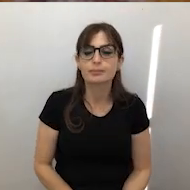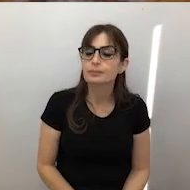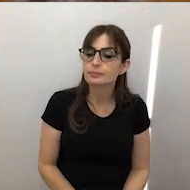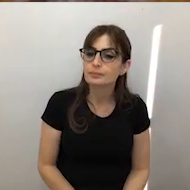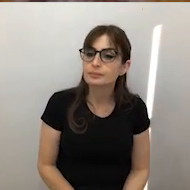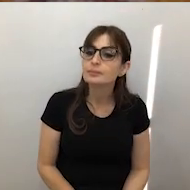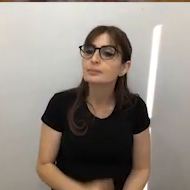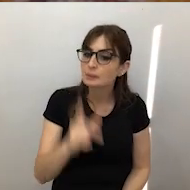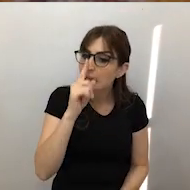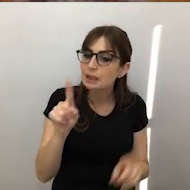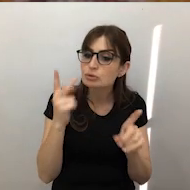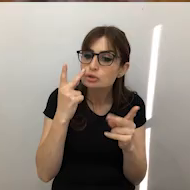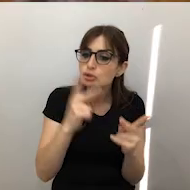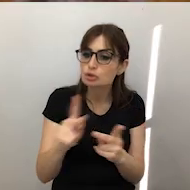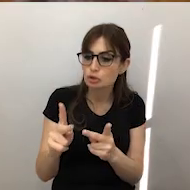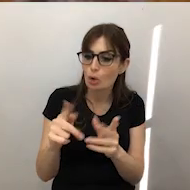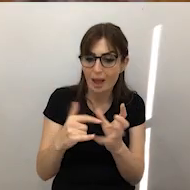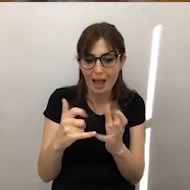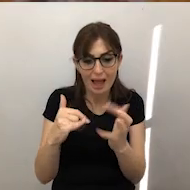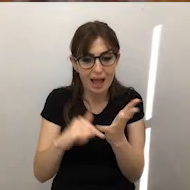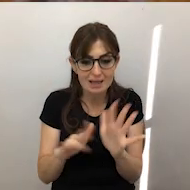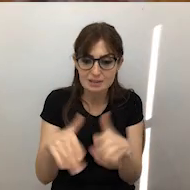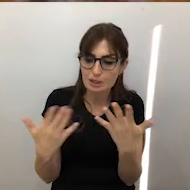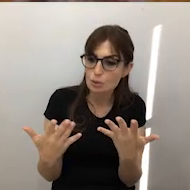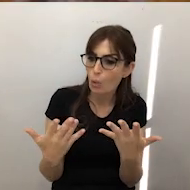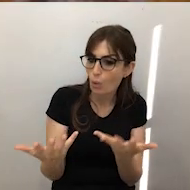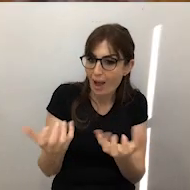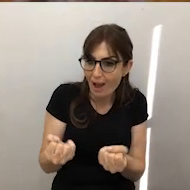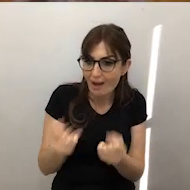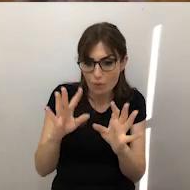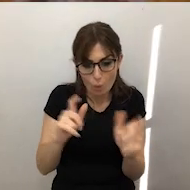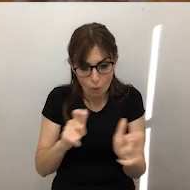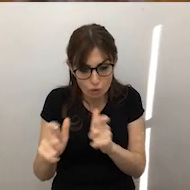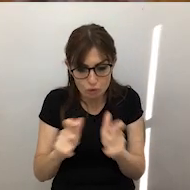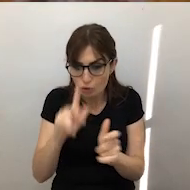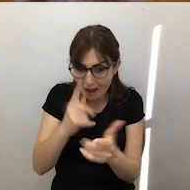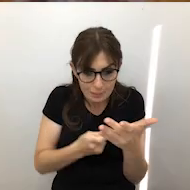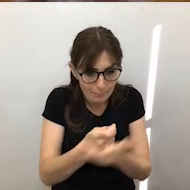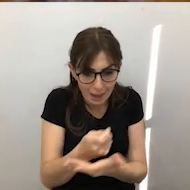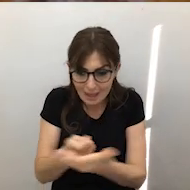It also shows how assets owned or controlled by the organisation have been paid for,